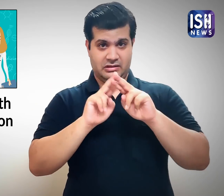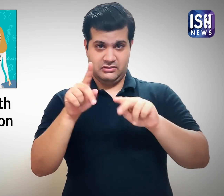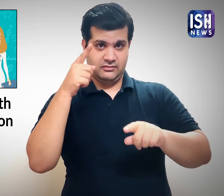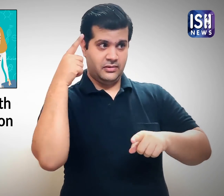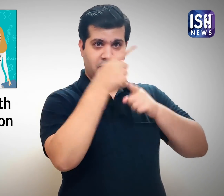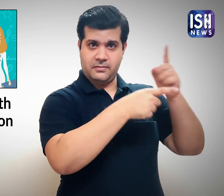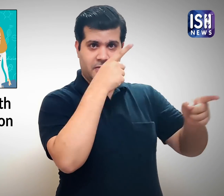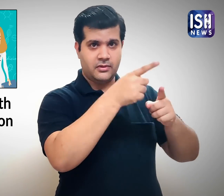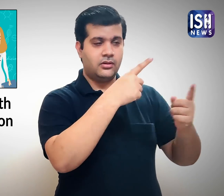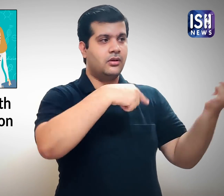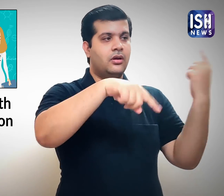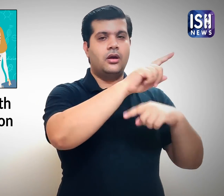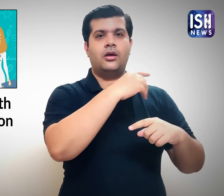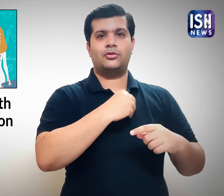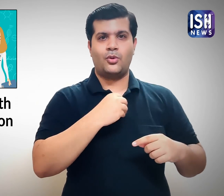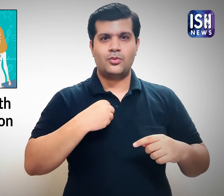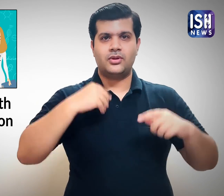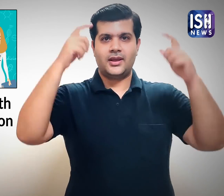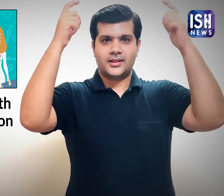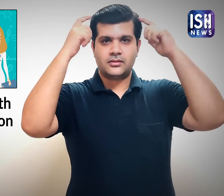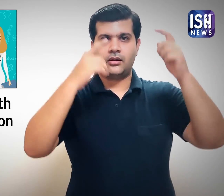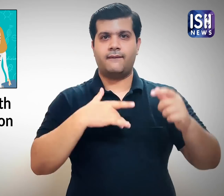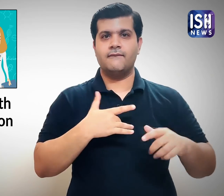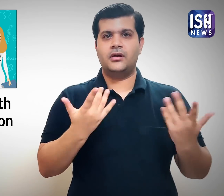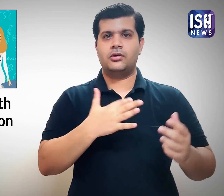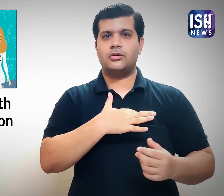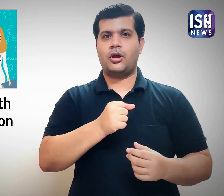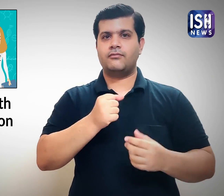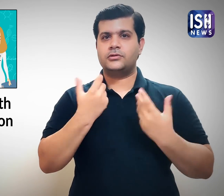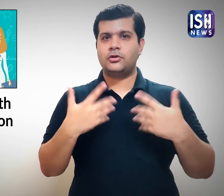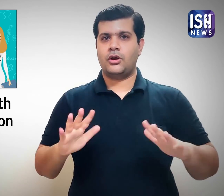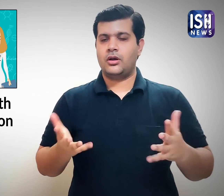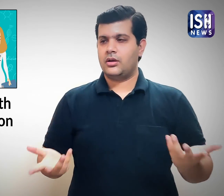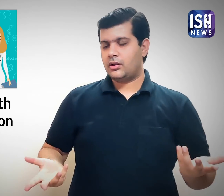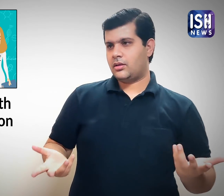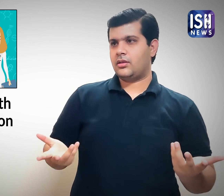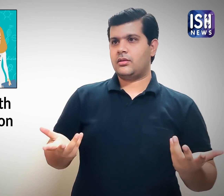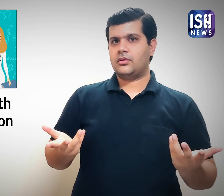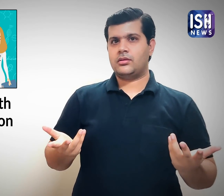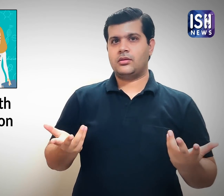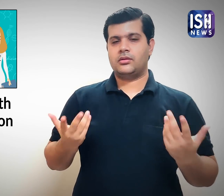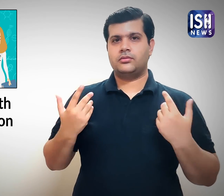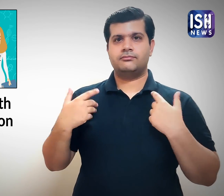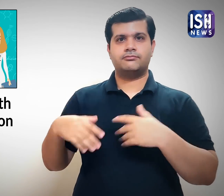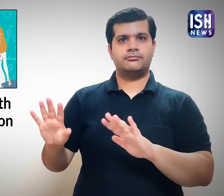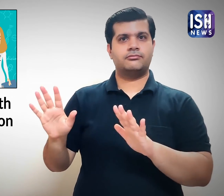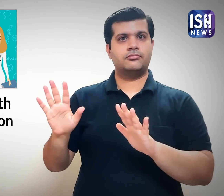If targetted like this, medical professionals will lose their morale